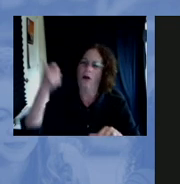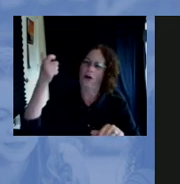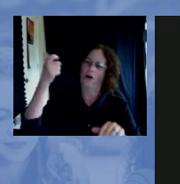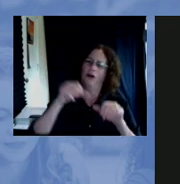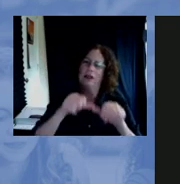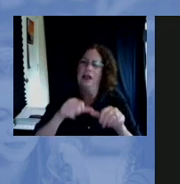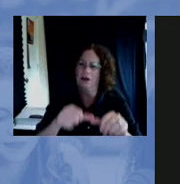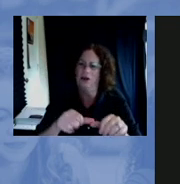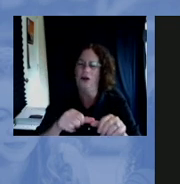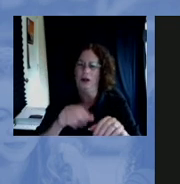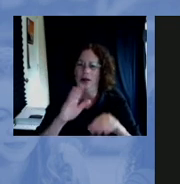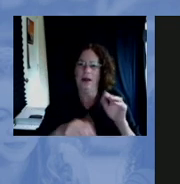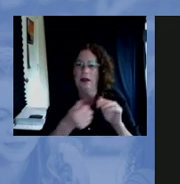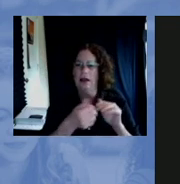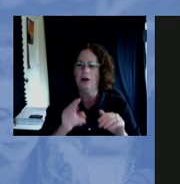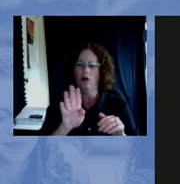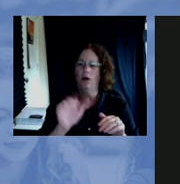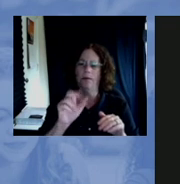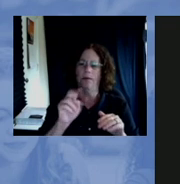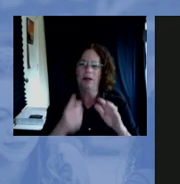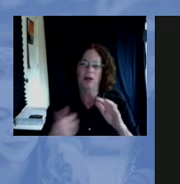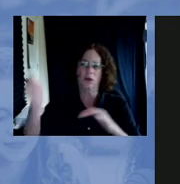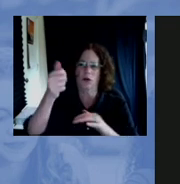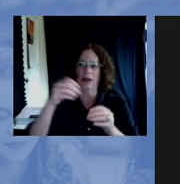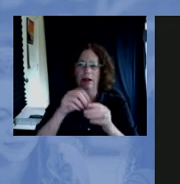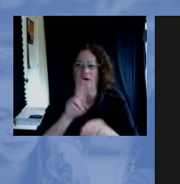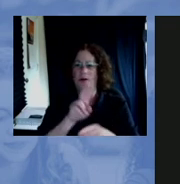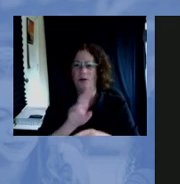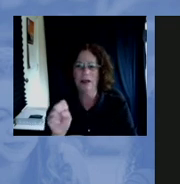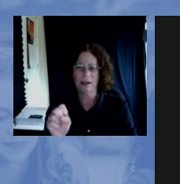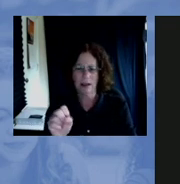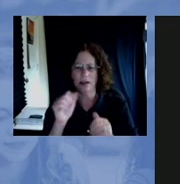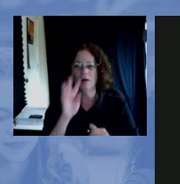THE COUNTRY. CAN YOU TALK A LITTLE BIT ABOUT THAT HOW YOU'VE